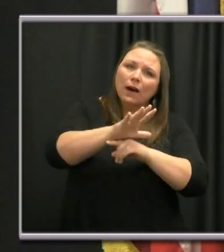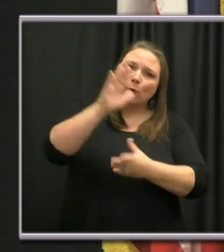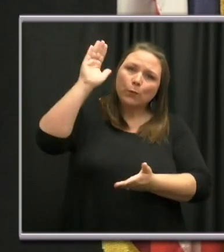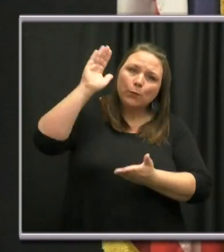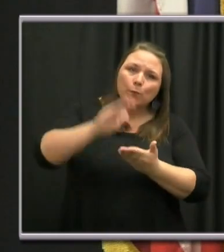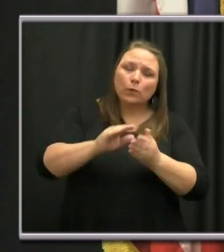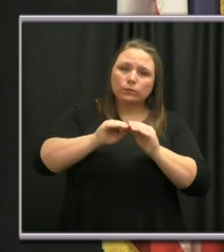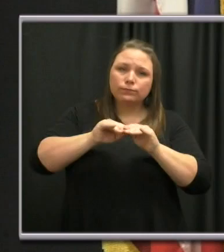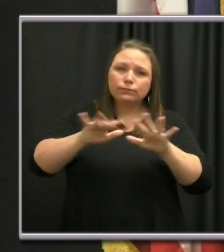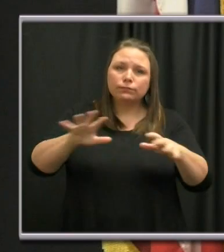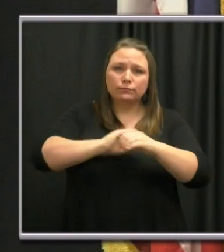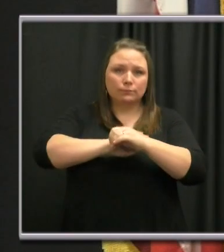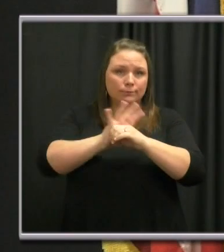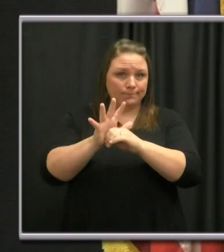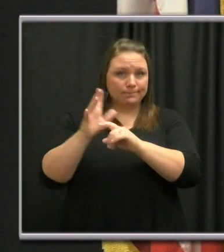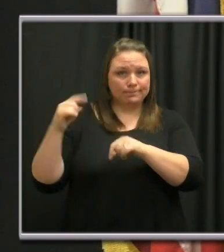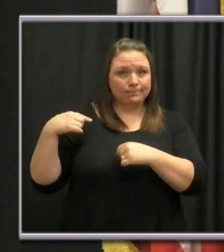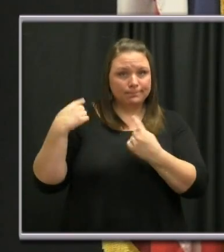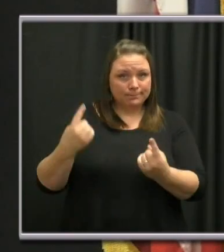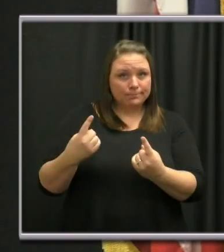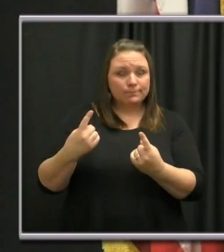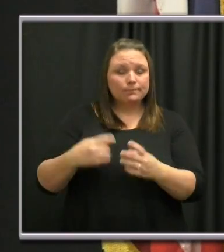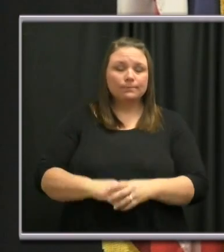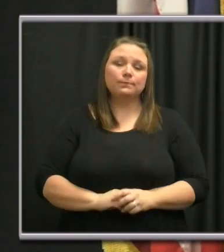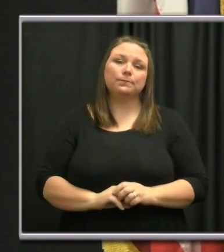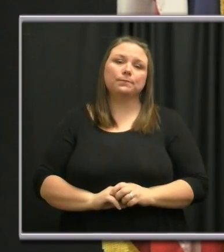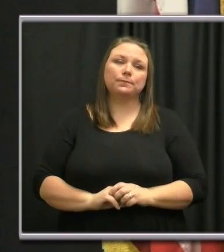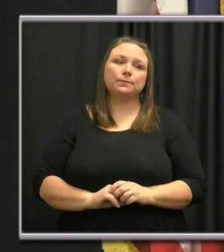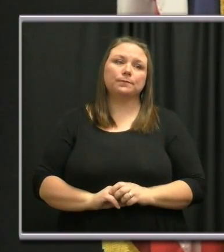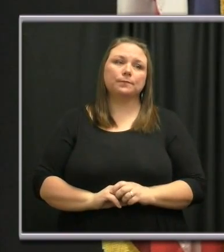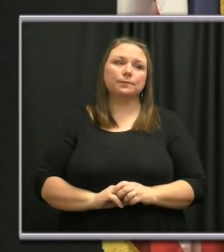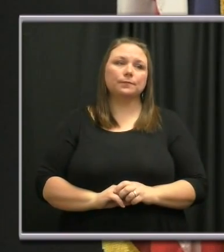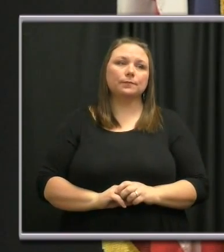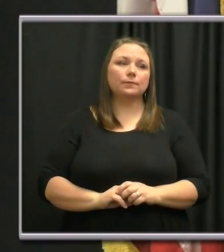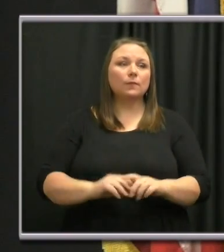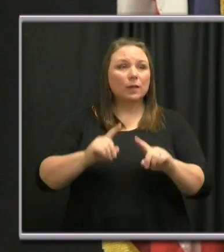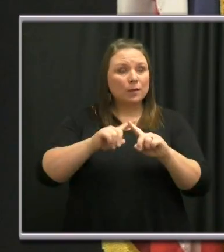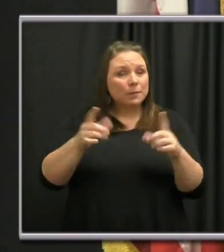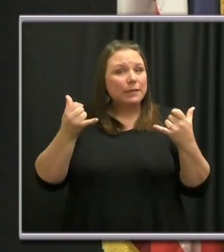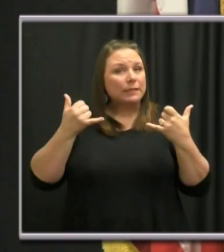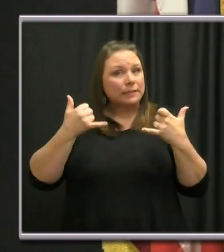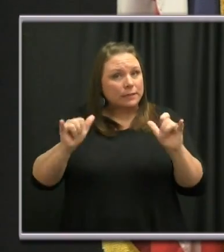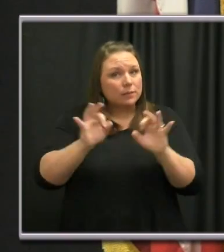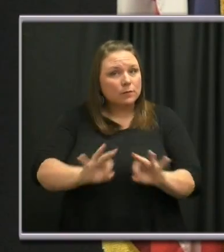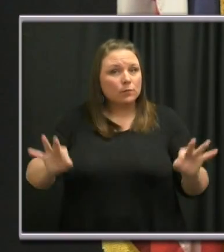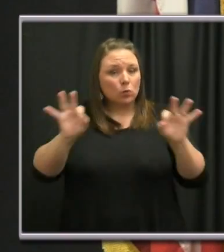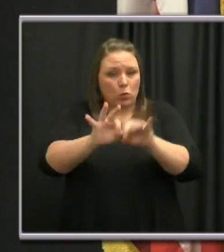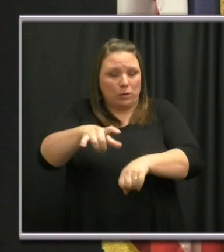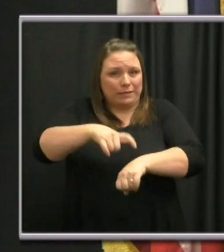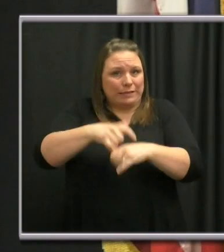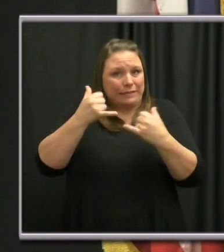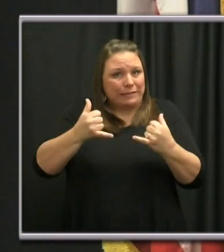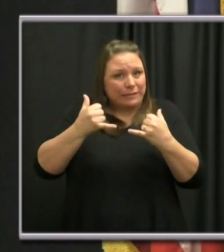CONTINUE TO POSITIVELY AFFECT THE CURVE OF THE CORONA VIRUS